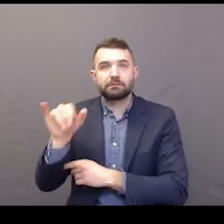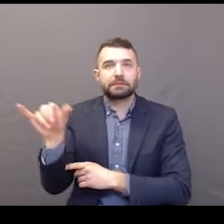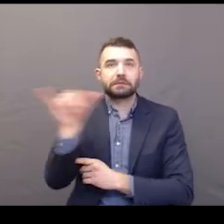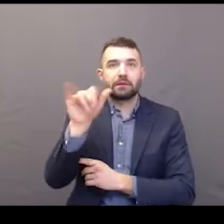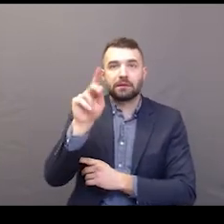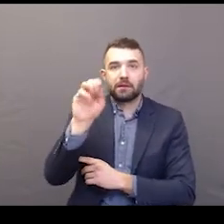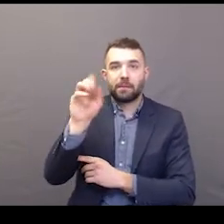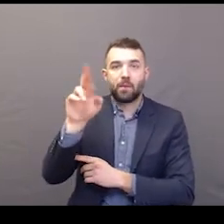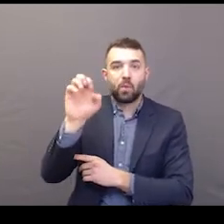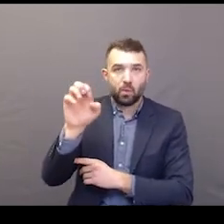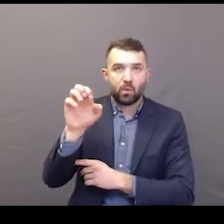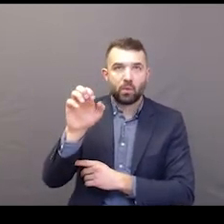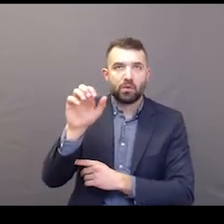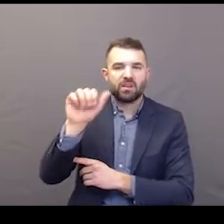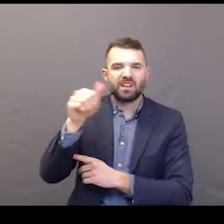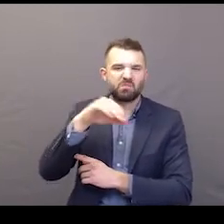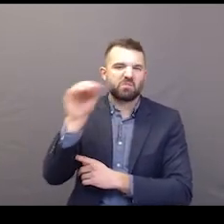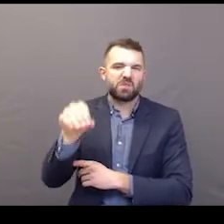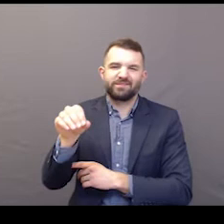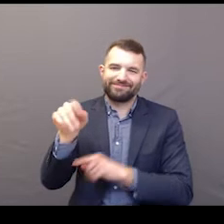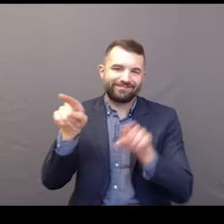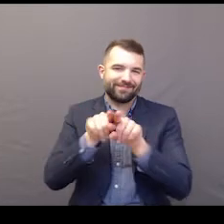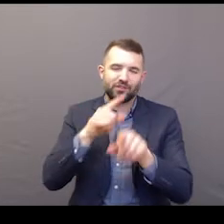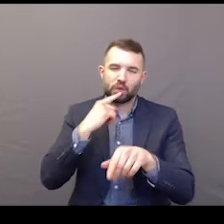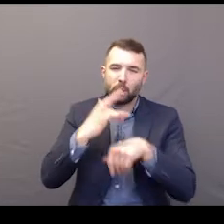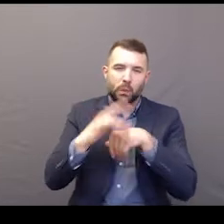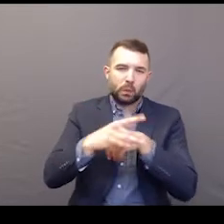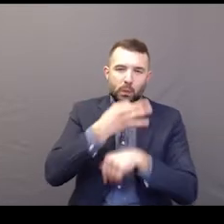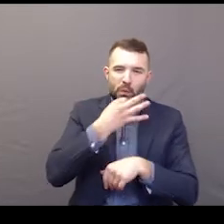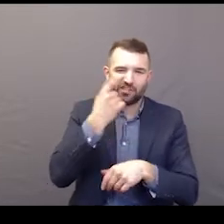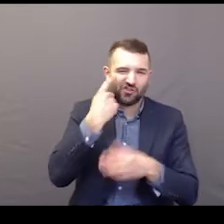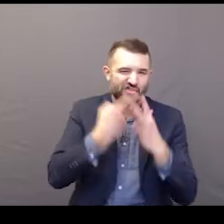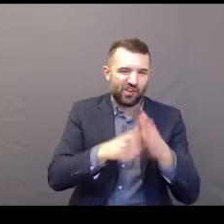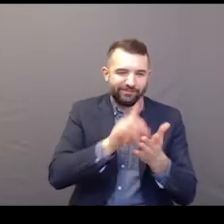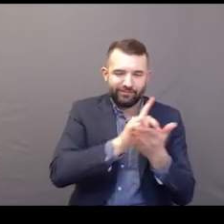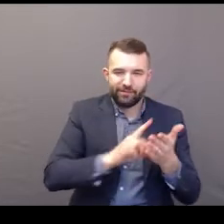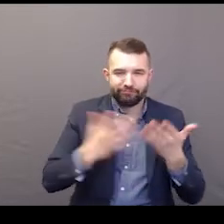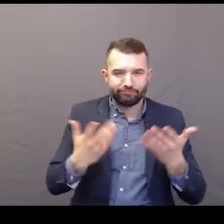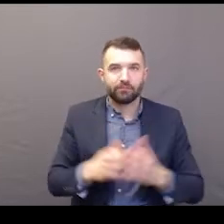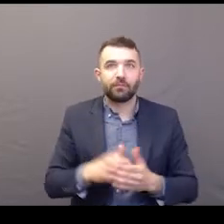design, meaning they are at an earlier stage of design compared the rest of our project elements.